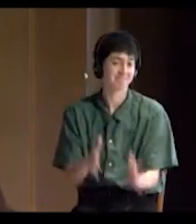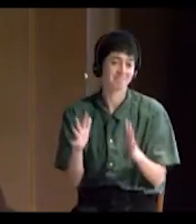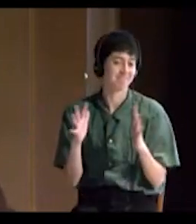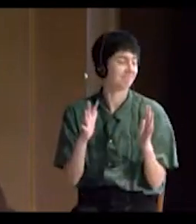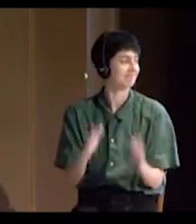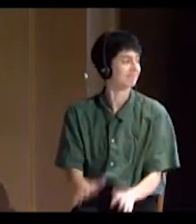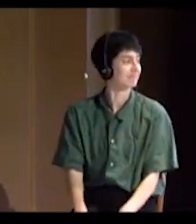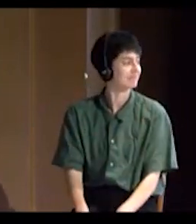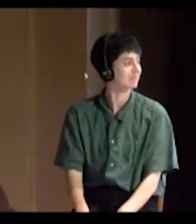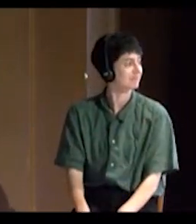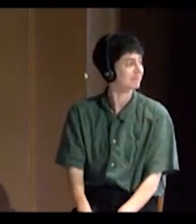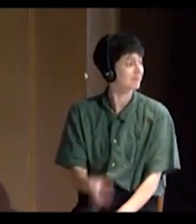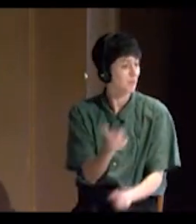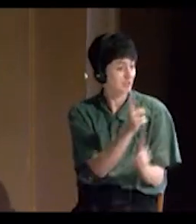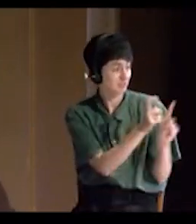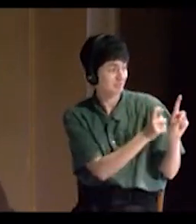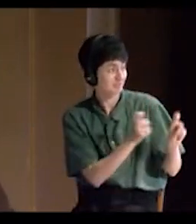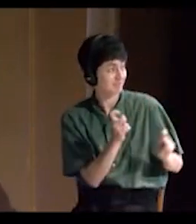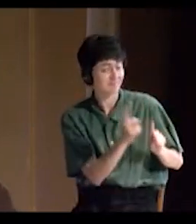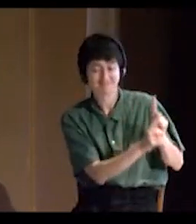[Rebecca] Questions for Richie.